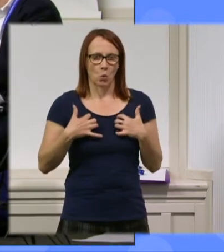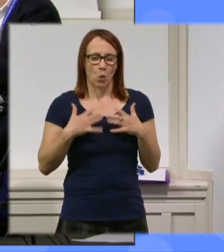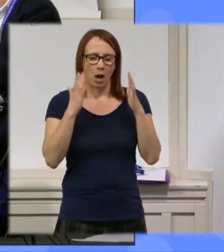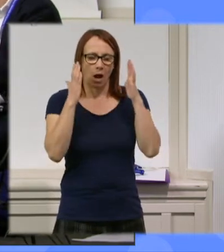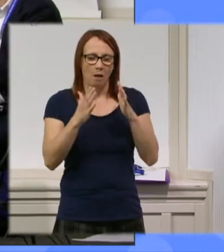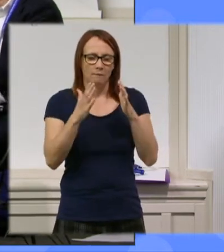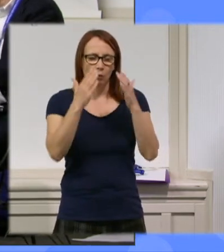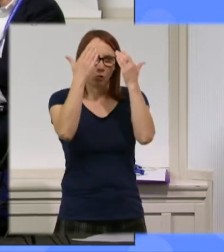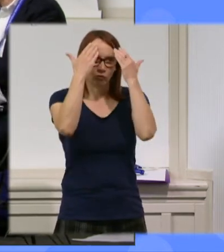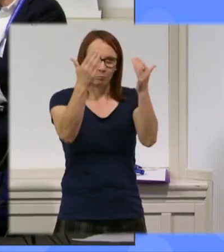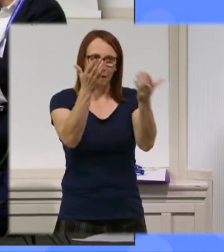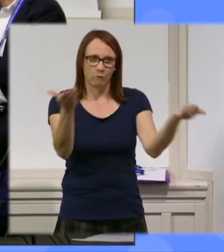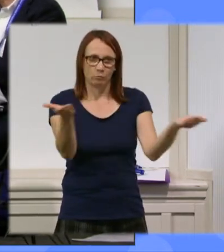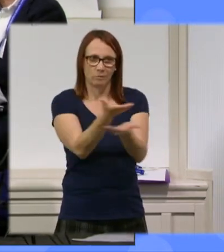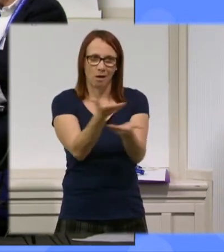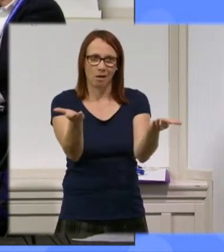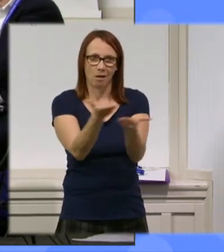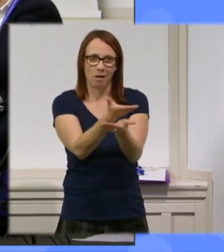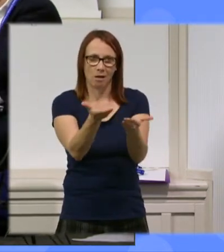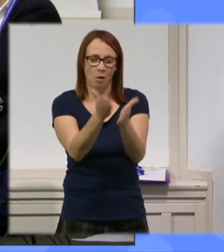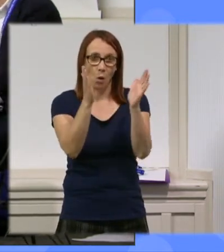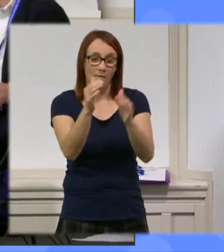and I think what we are aware as you have differences of you and therefore